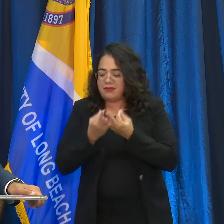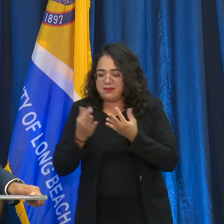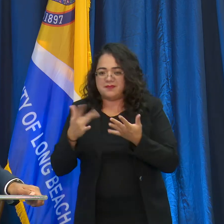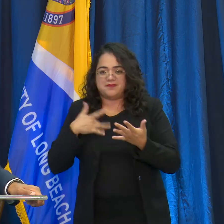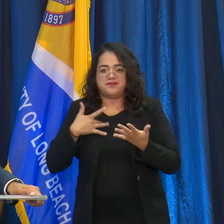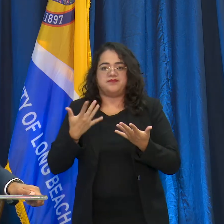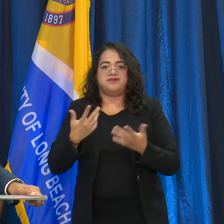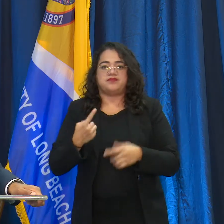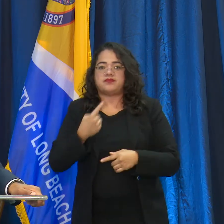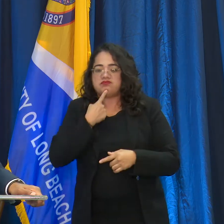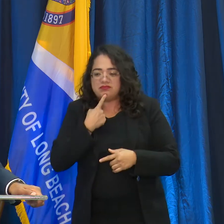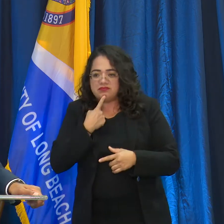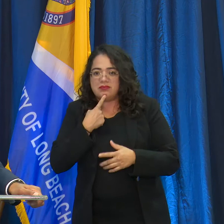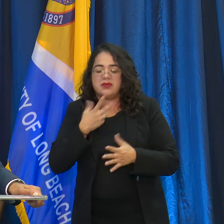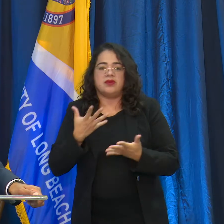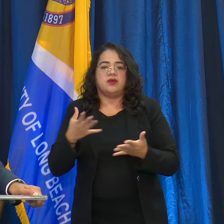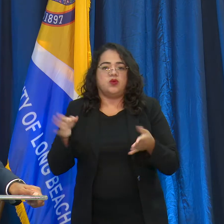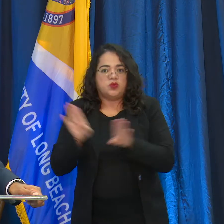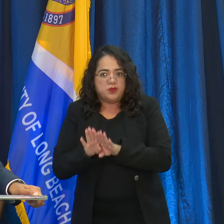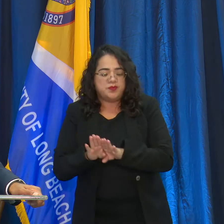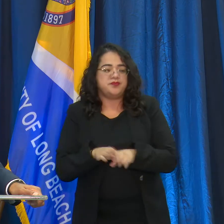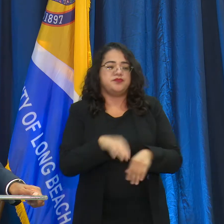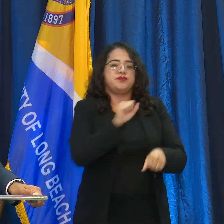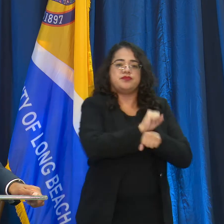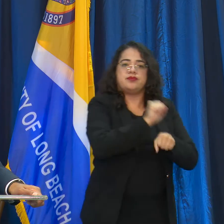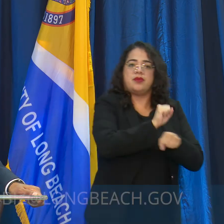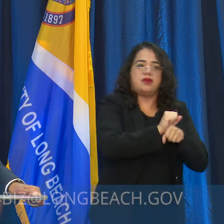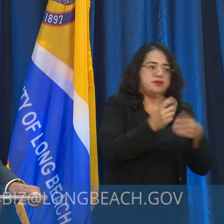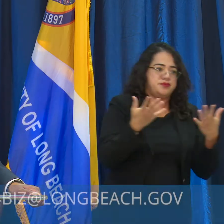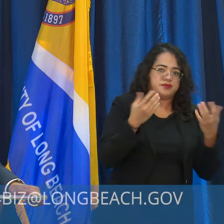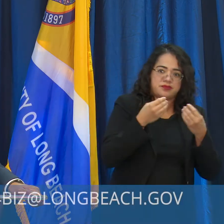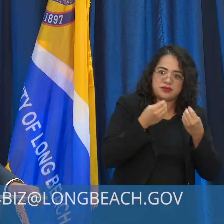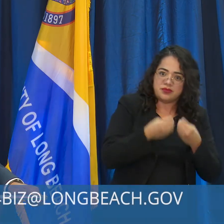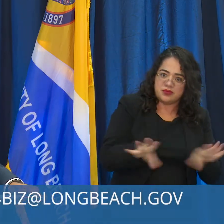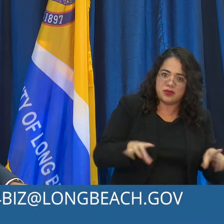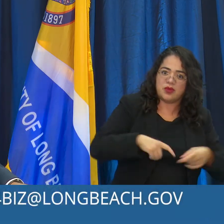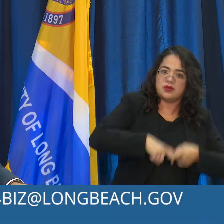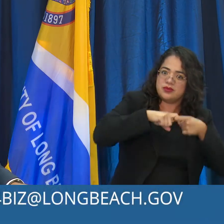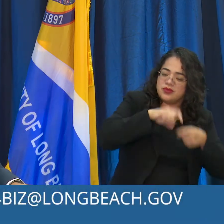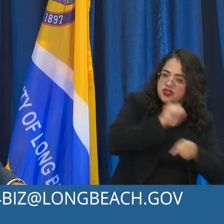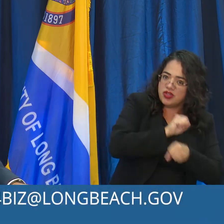you to reach out to us at the city. Folks can call our business line, which